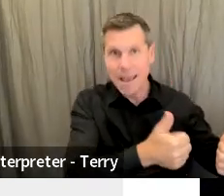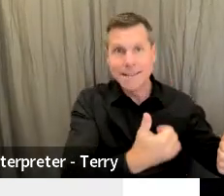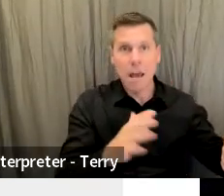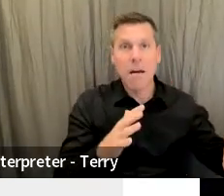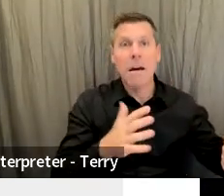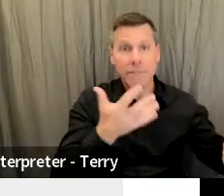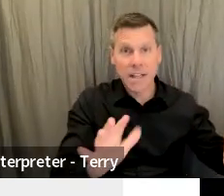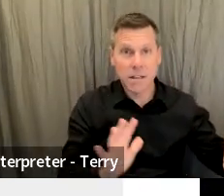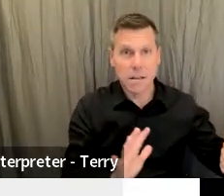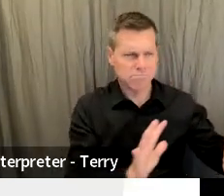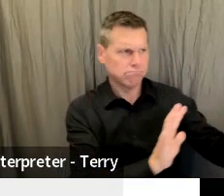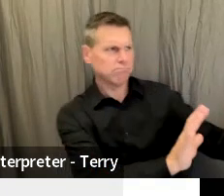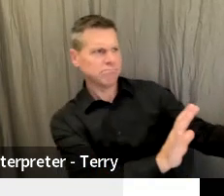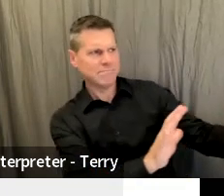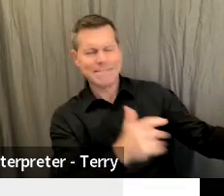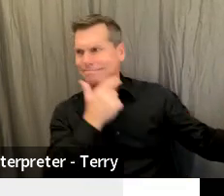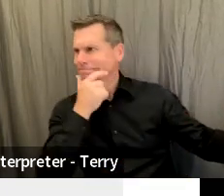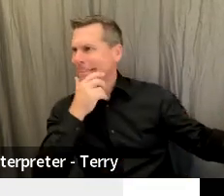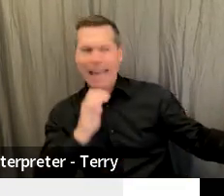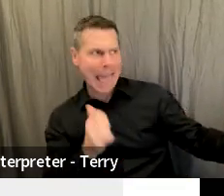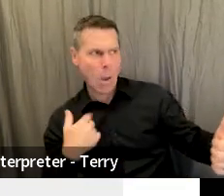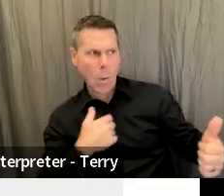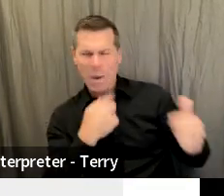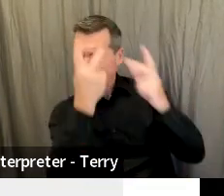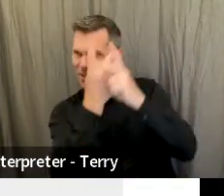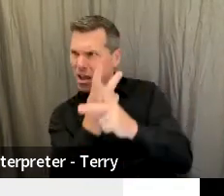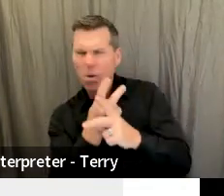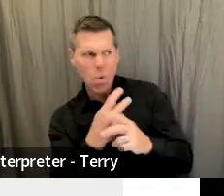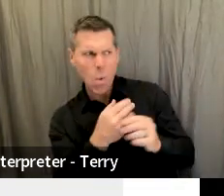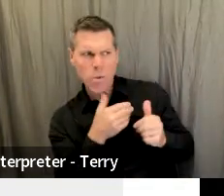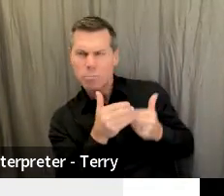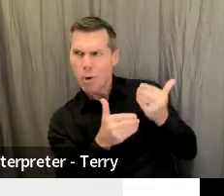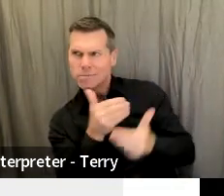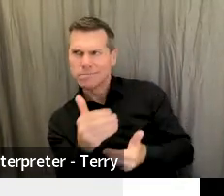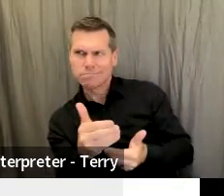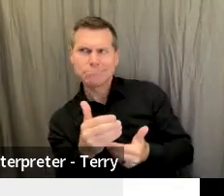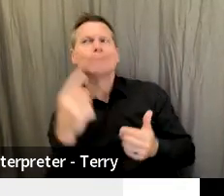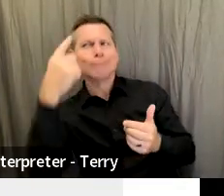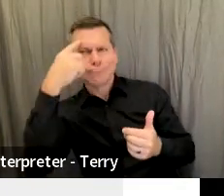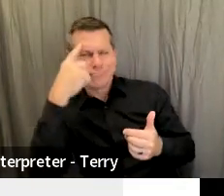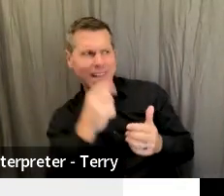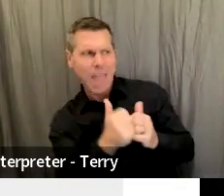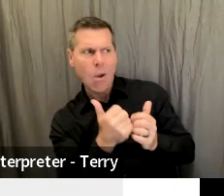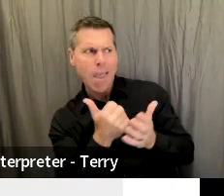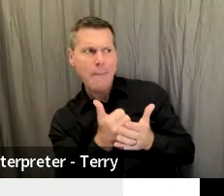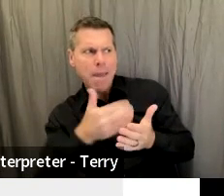Because it definitely was a muddle before we actually really hit our stride and decided what this was going to be.